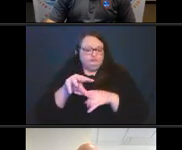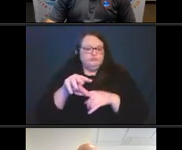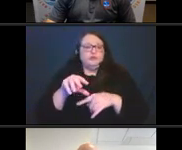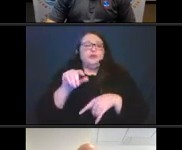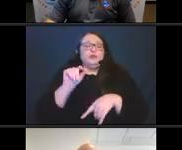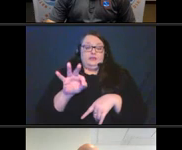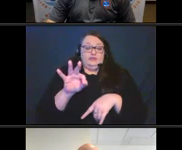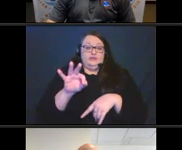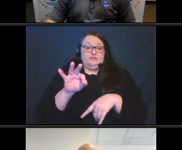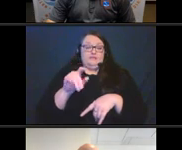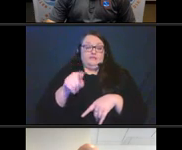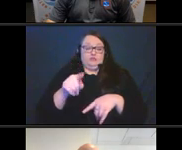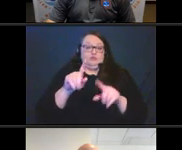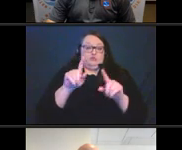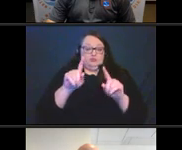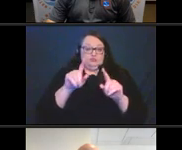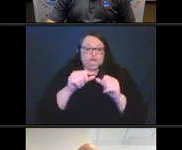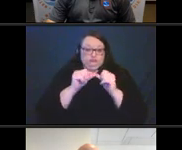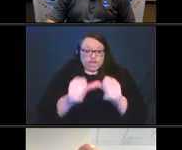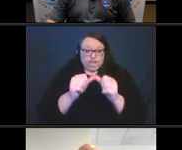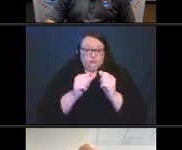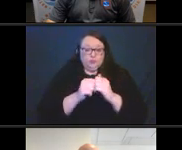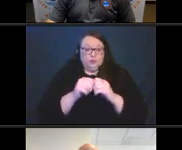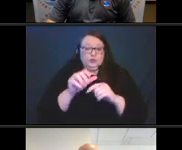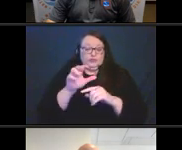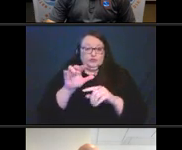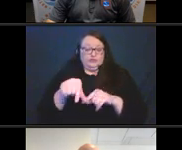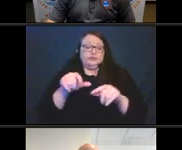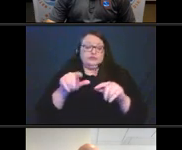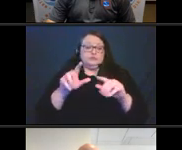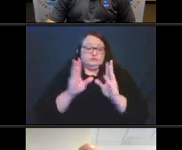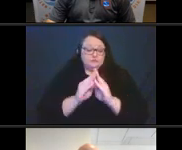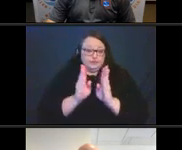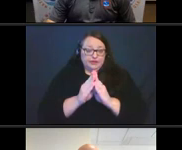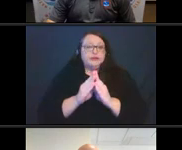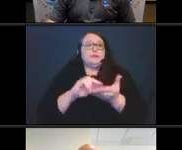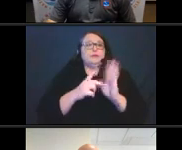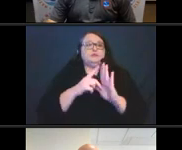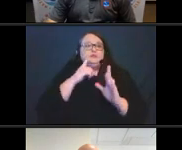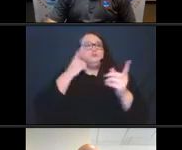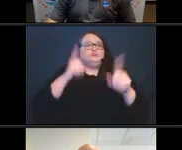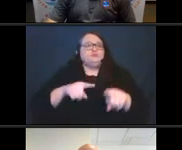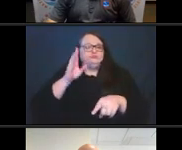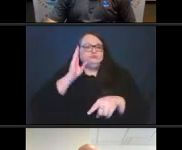your likeness. After the webinar, the recording will be available on the National Weather Service